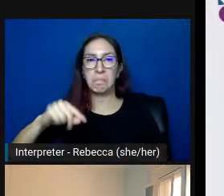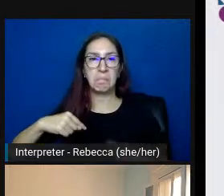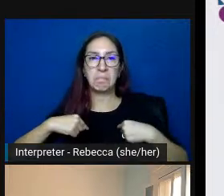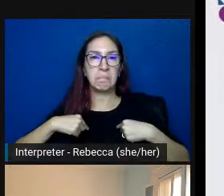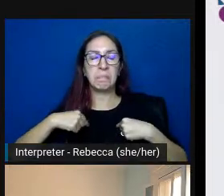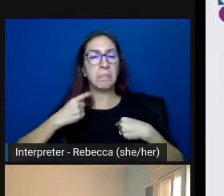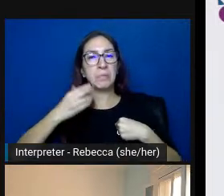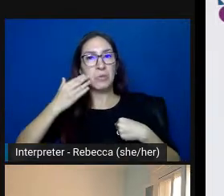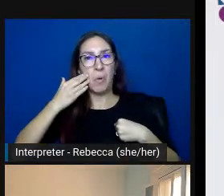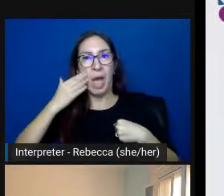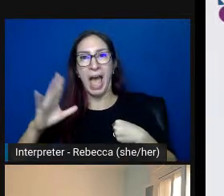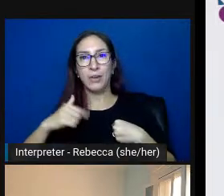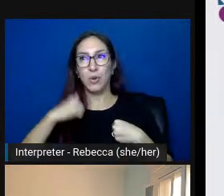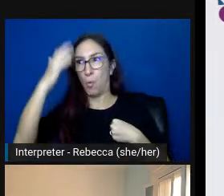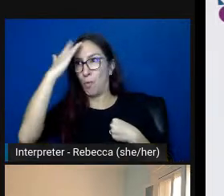I am not an accessibility expert.